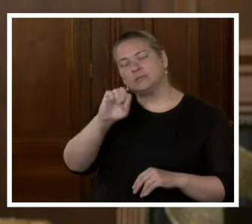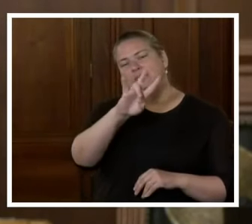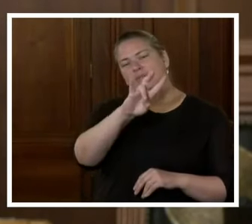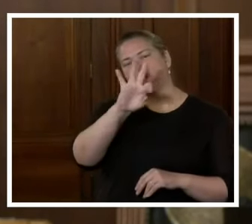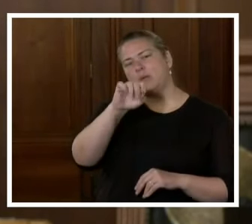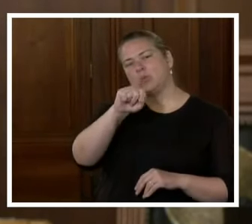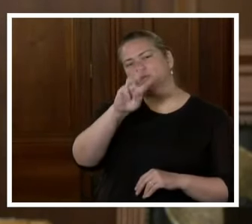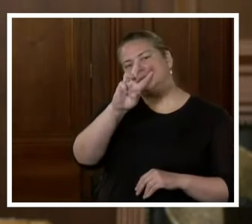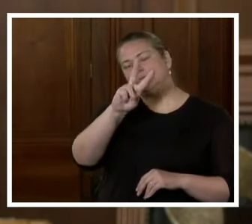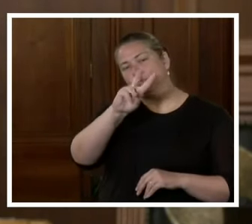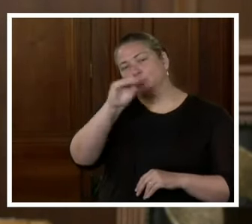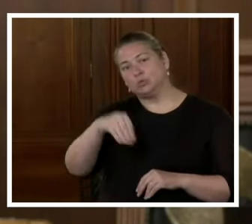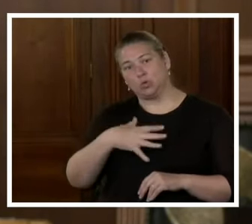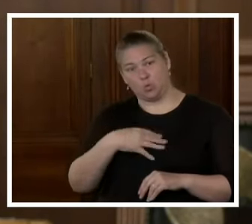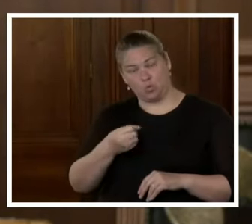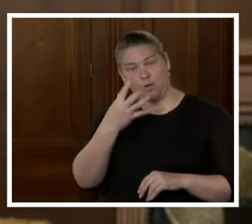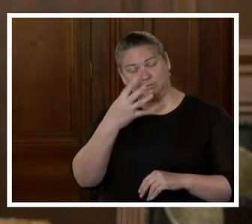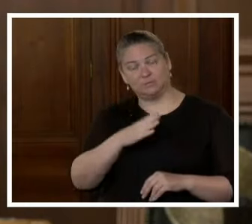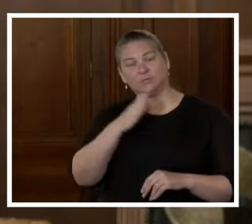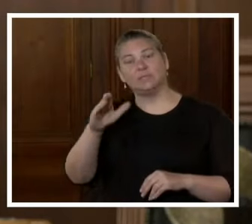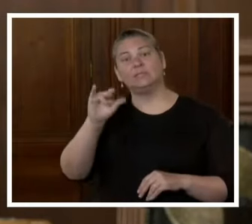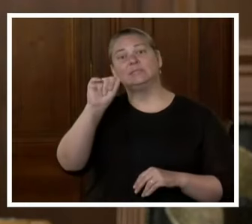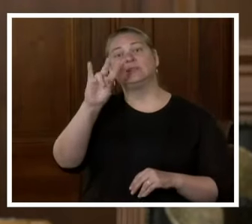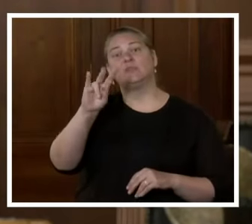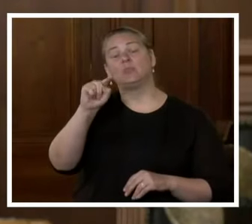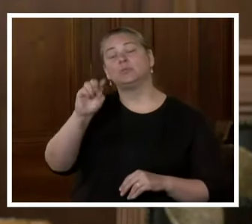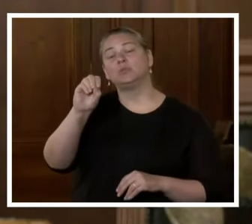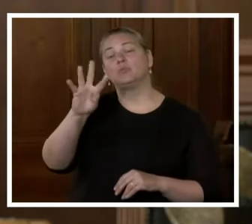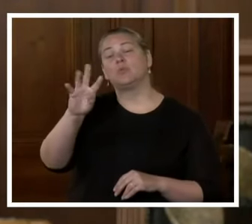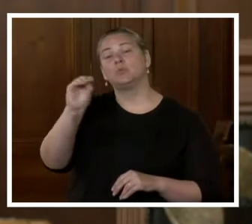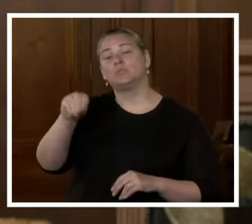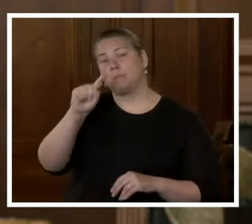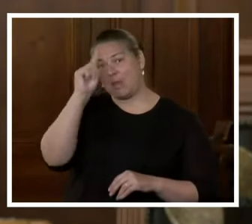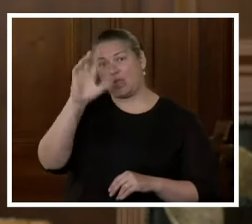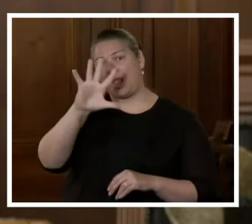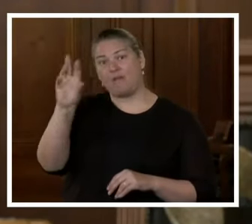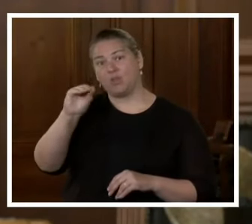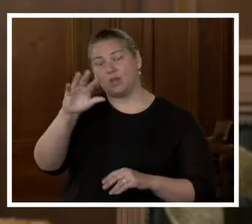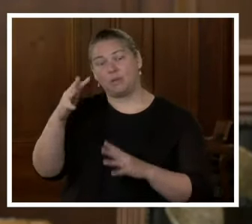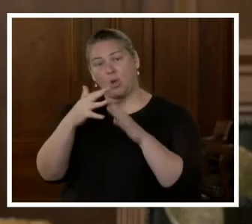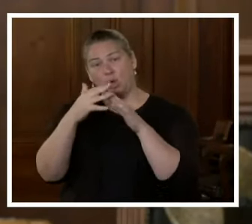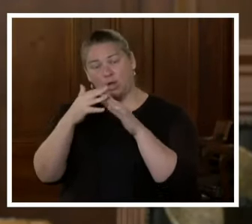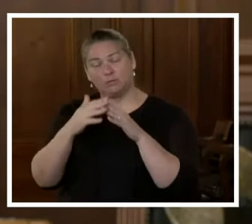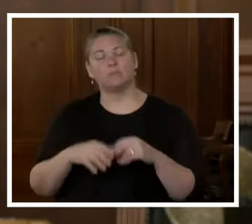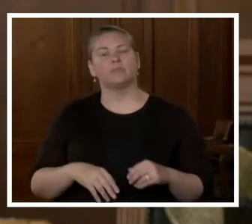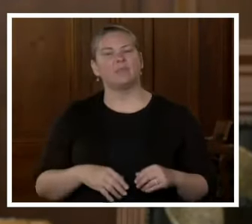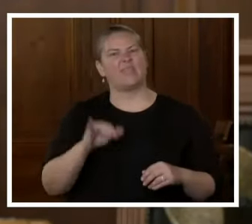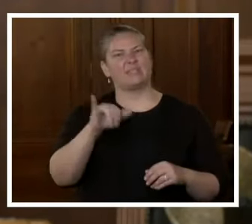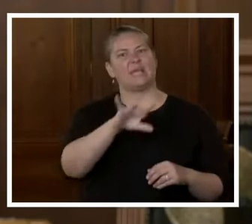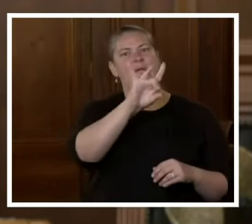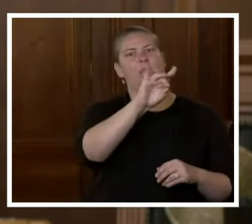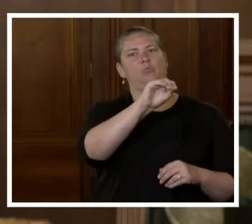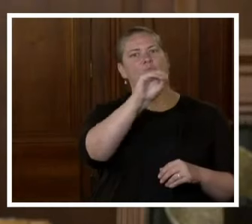FACILITIES THAT OUGHT TO BE THE MOST AT RISK WHERE EVERYONE HAS TESTED NEGATIVE. WE DIDN'T NECESSARILY THINK WE